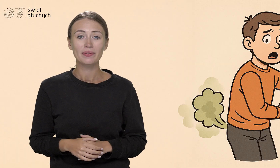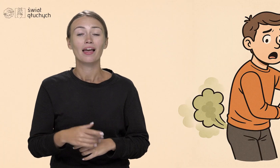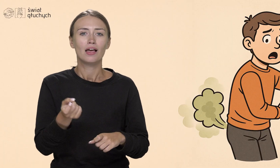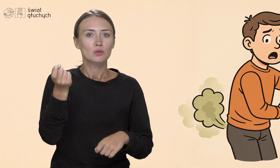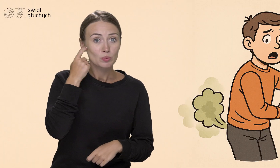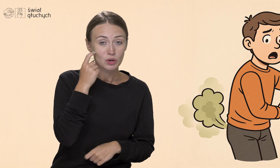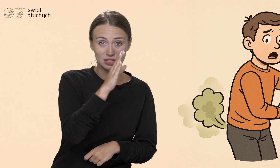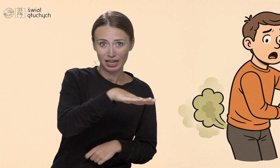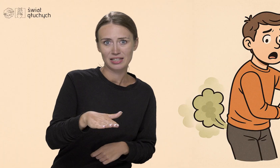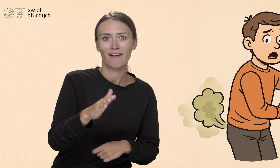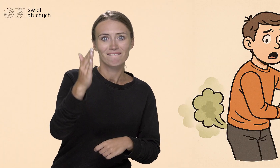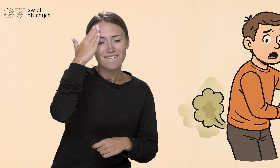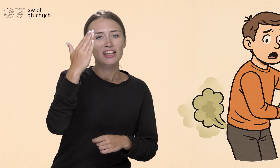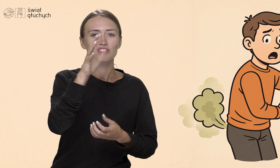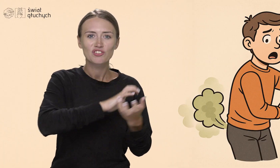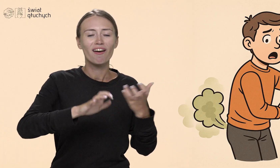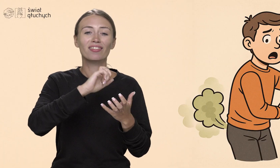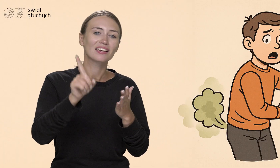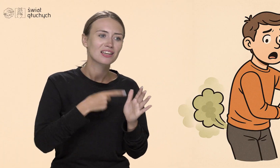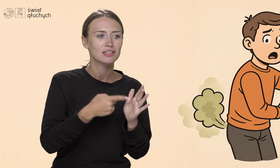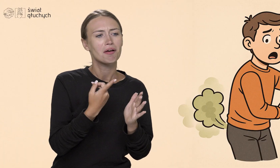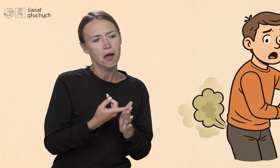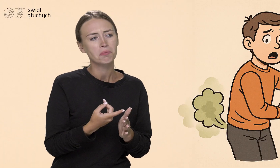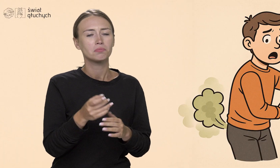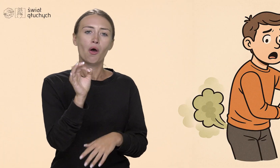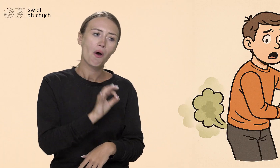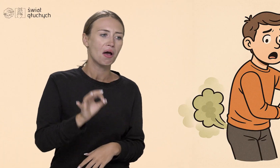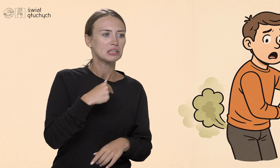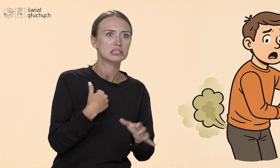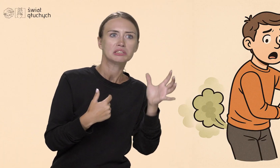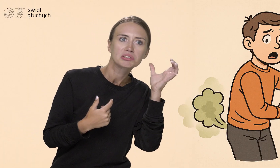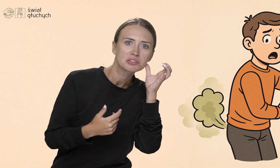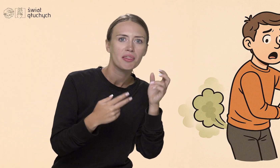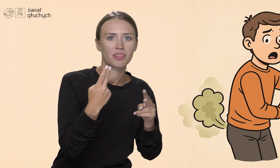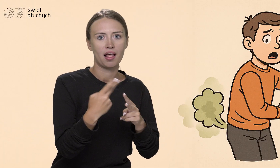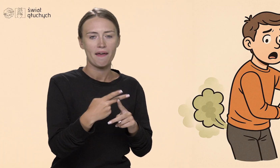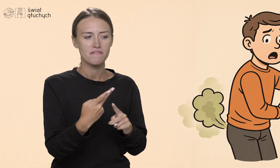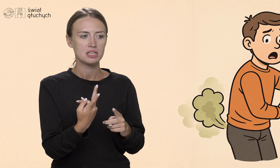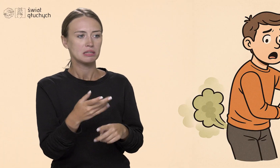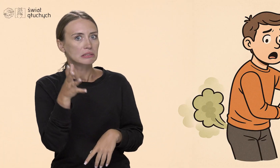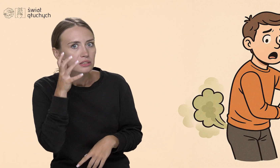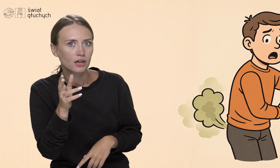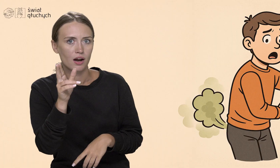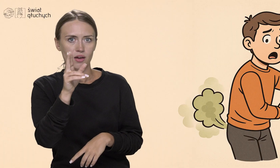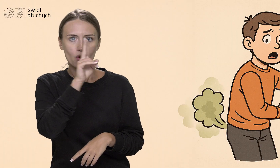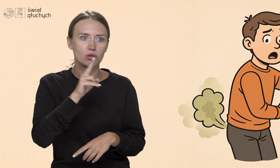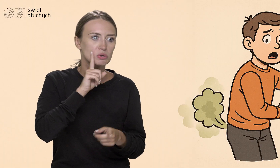For hearing children, knowledge about the world often comes “along the way”— they hear something on TV, overhear a conversation,